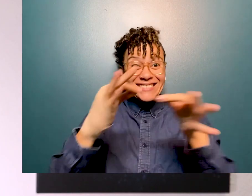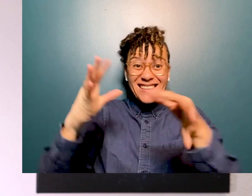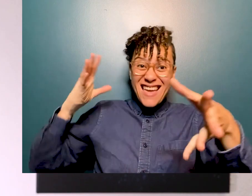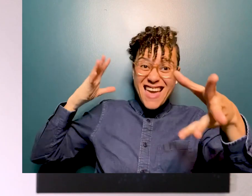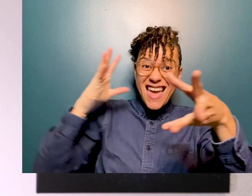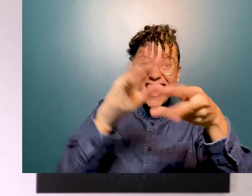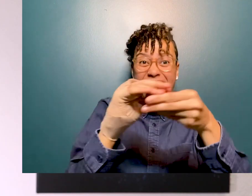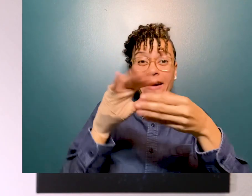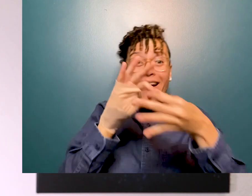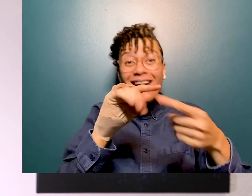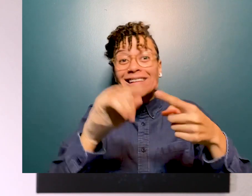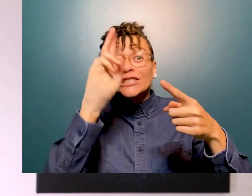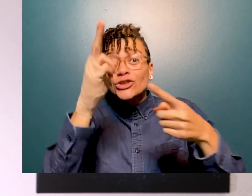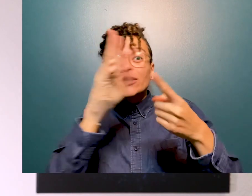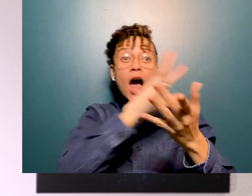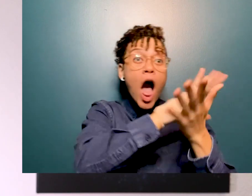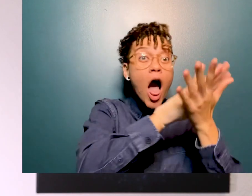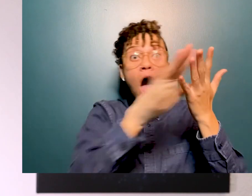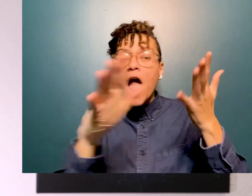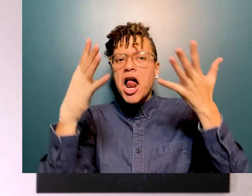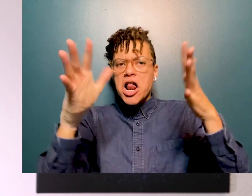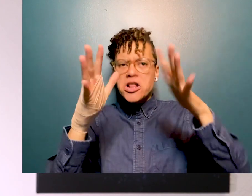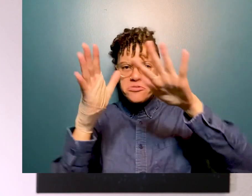recovered in the astrological tradition.